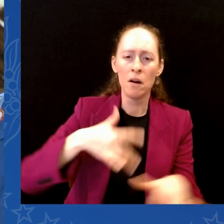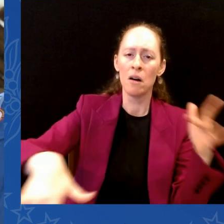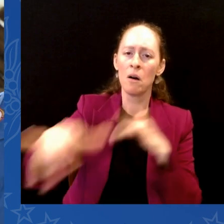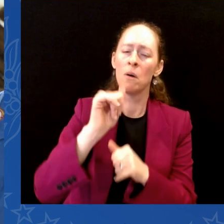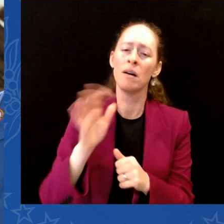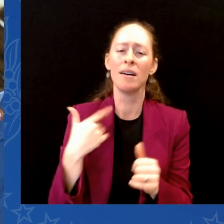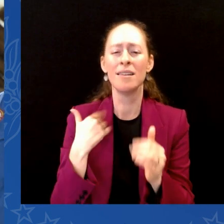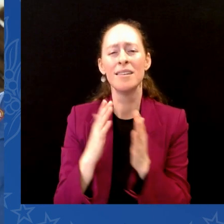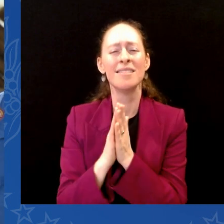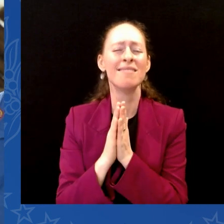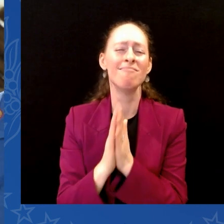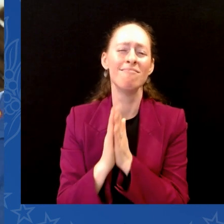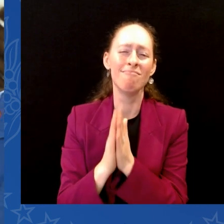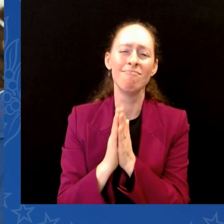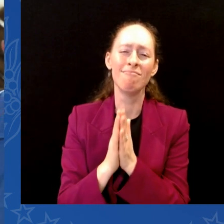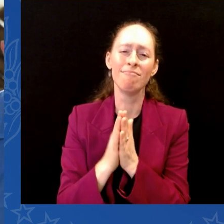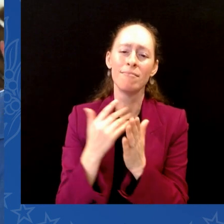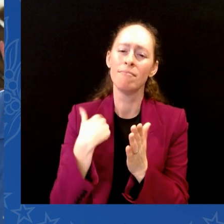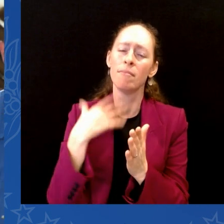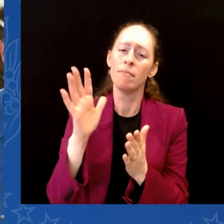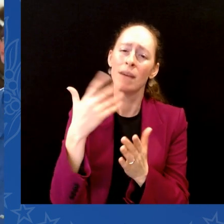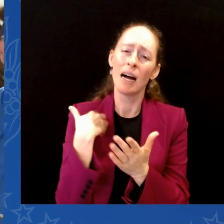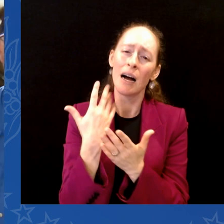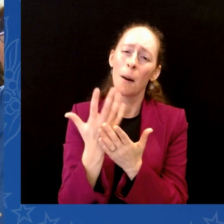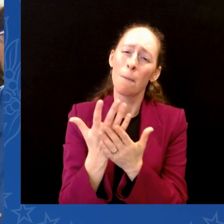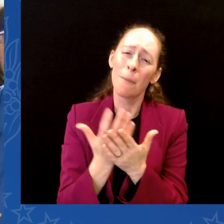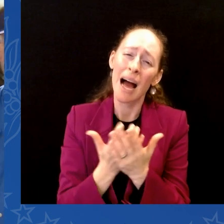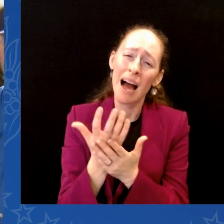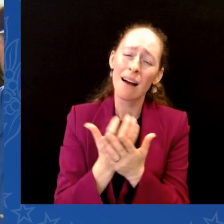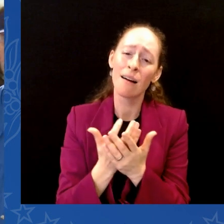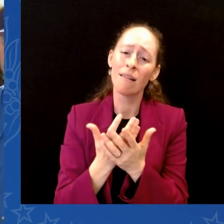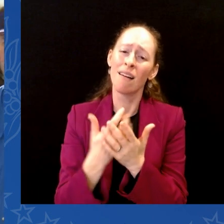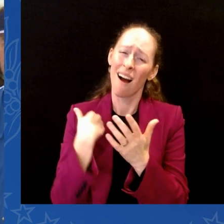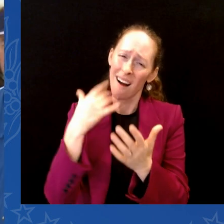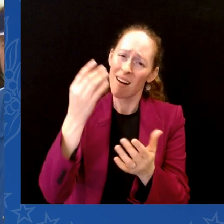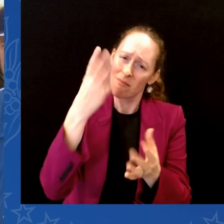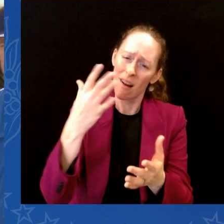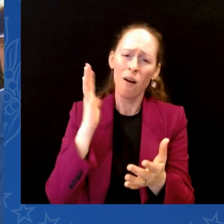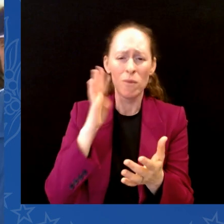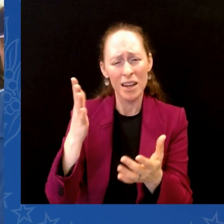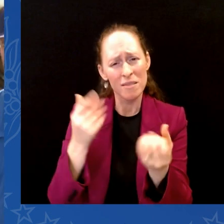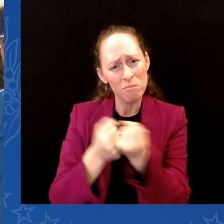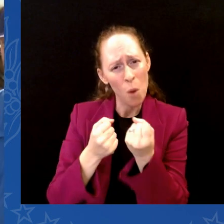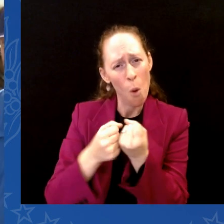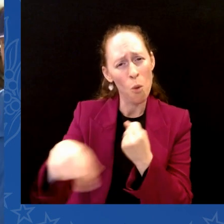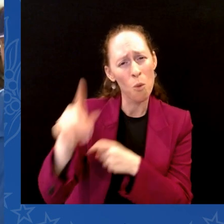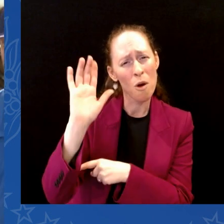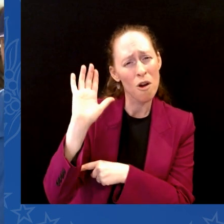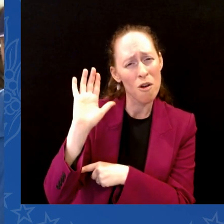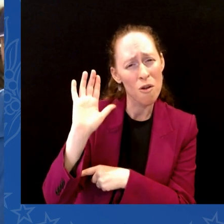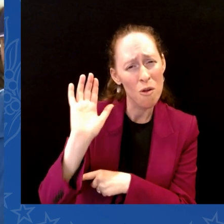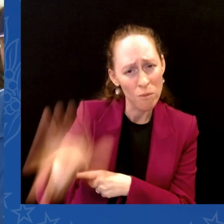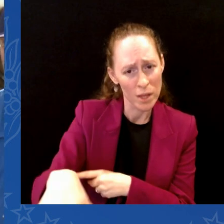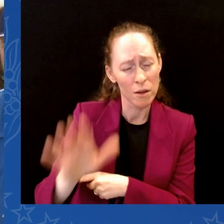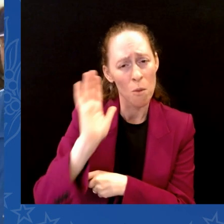You're going to get -- because of the grit of all of you. But when you get it done, when you hear it happened to somewhere else, remember,